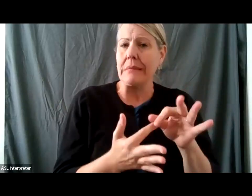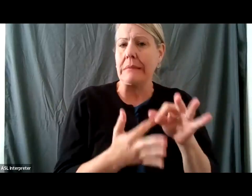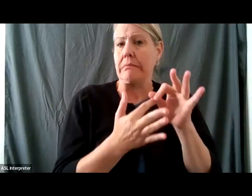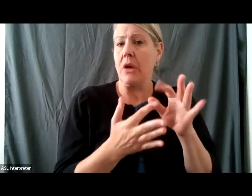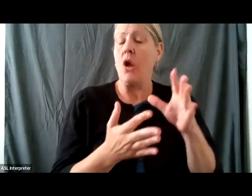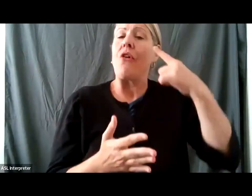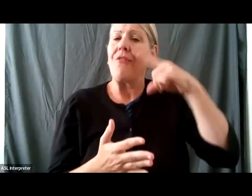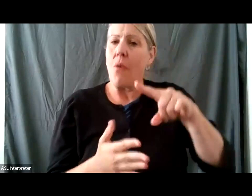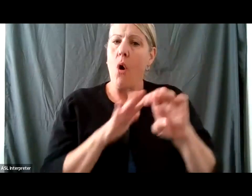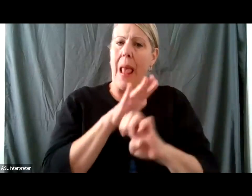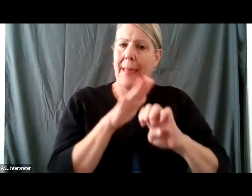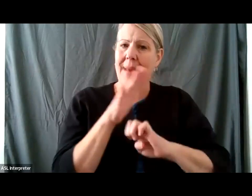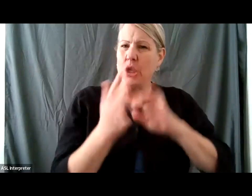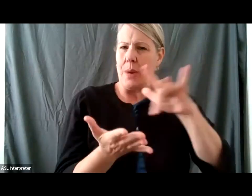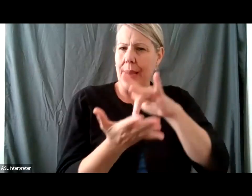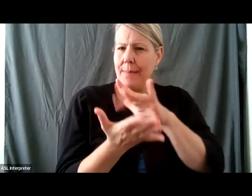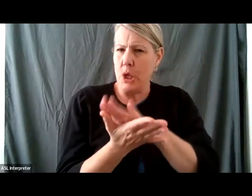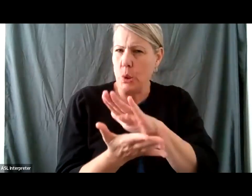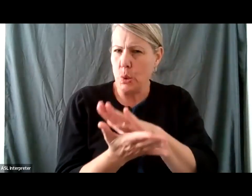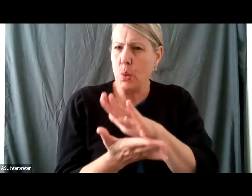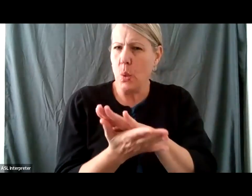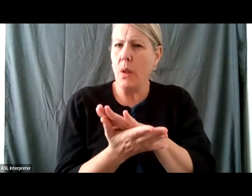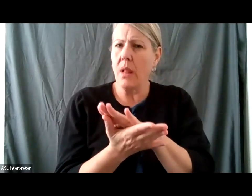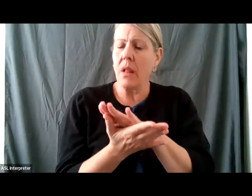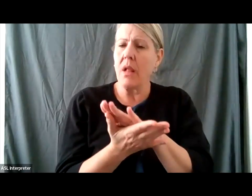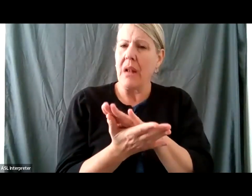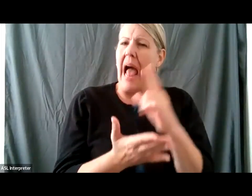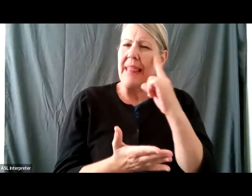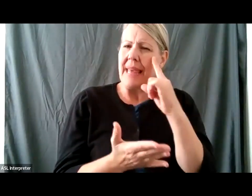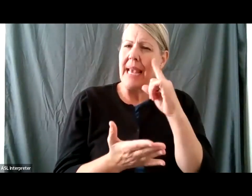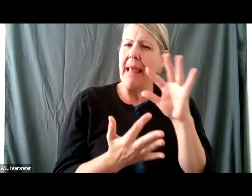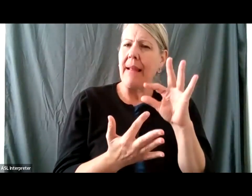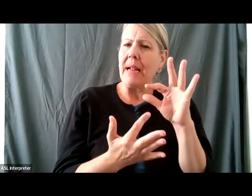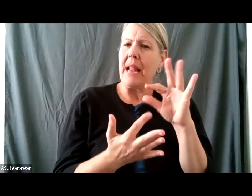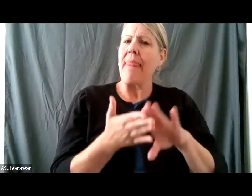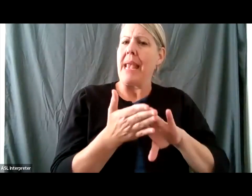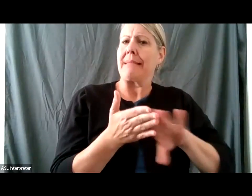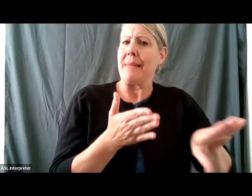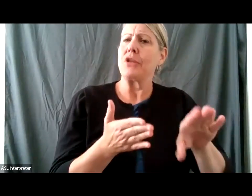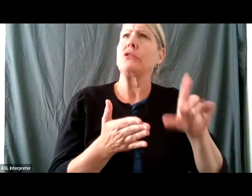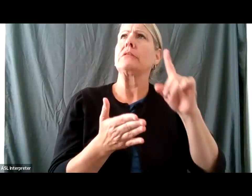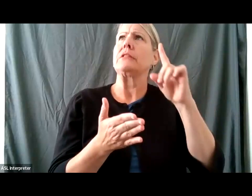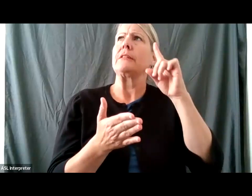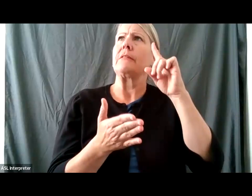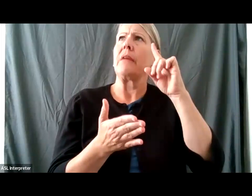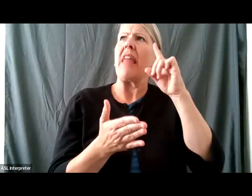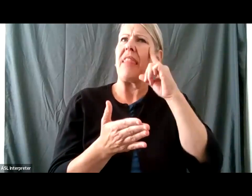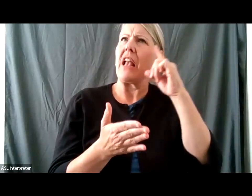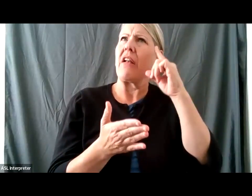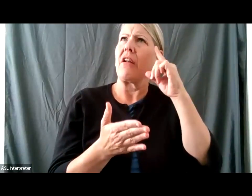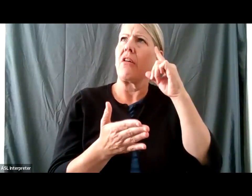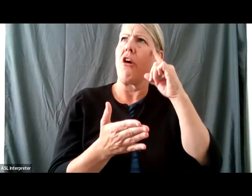And these exceptions are pretty much the same for both.